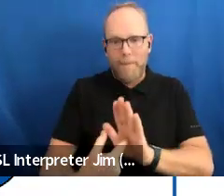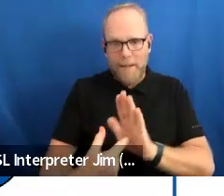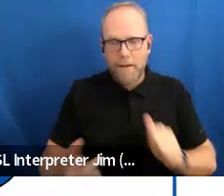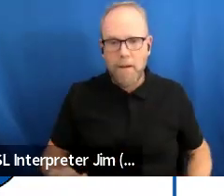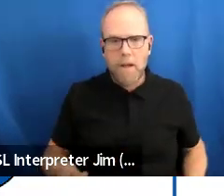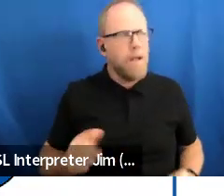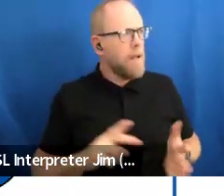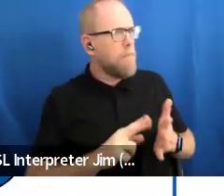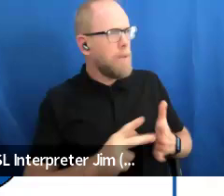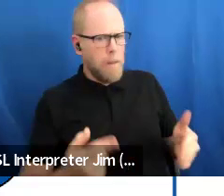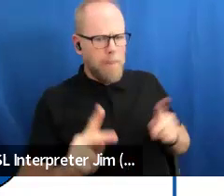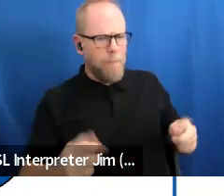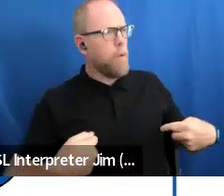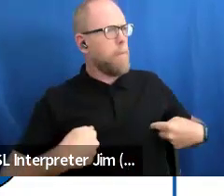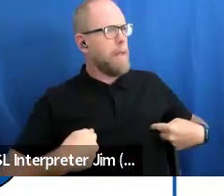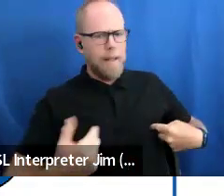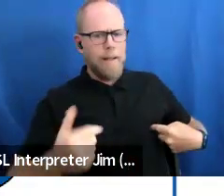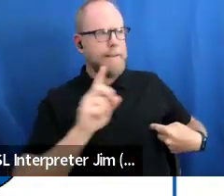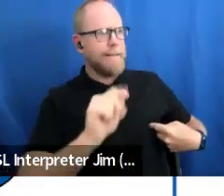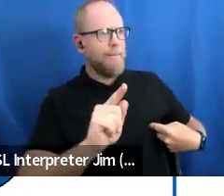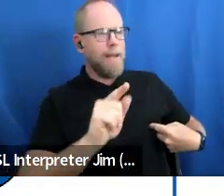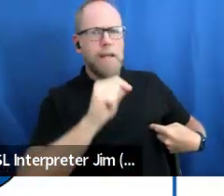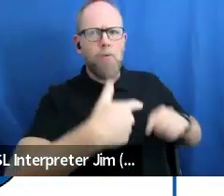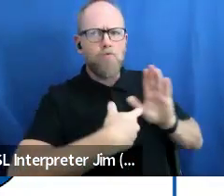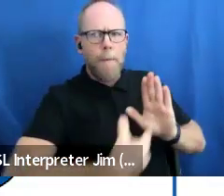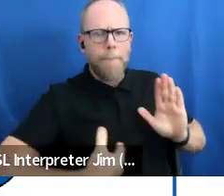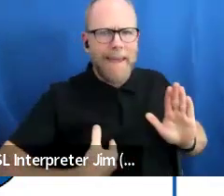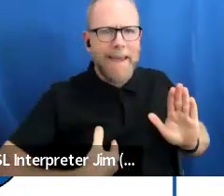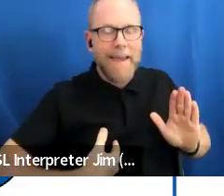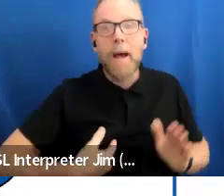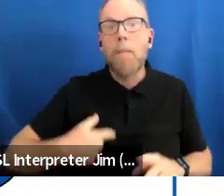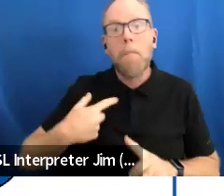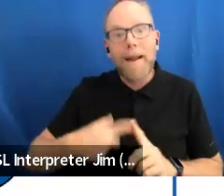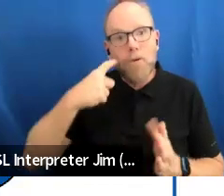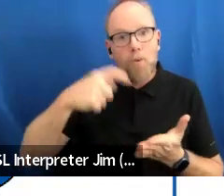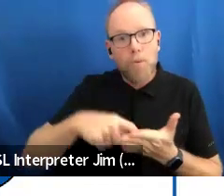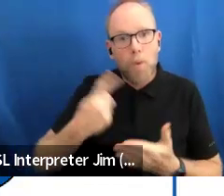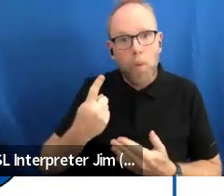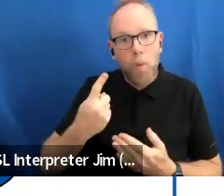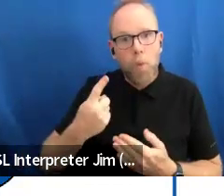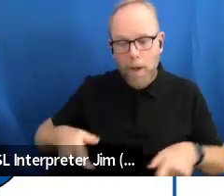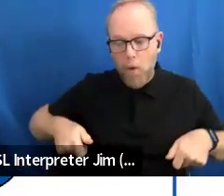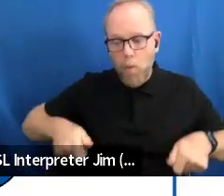And you can also see like a wheelchair abandoned by its user kind of across the street